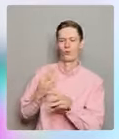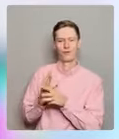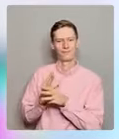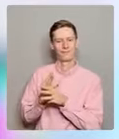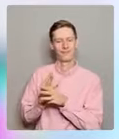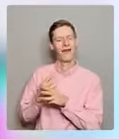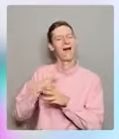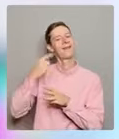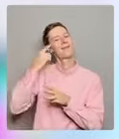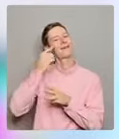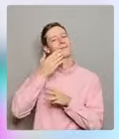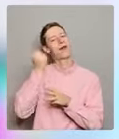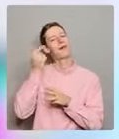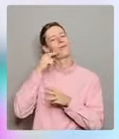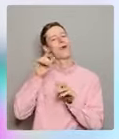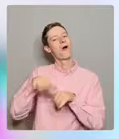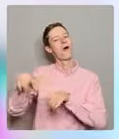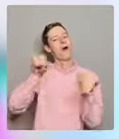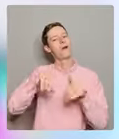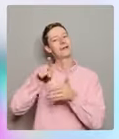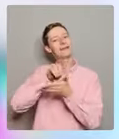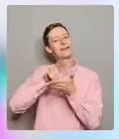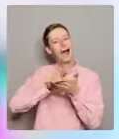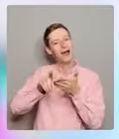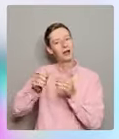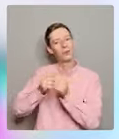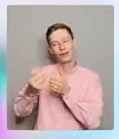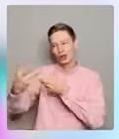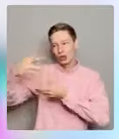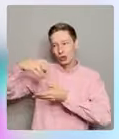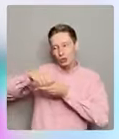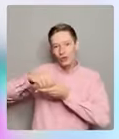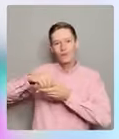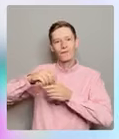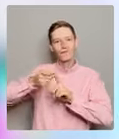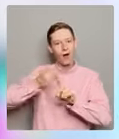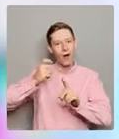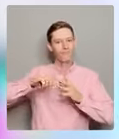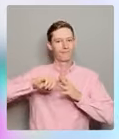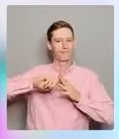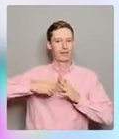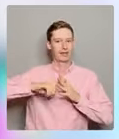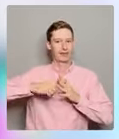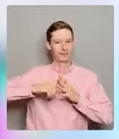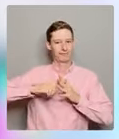in a pattern we should all be striving for, which is designing for inclusion and accessibility from the ground up.